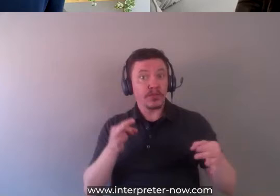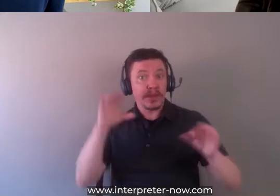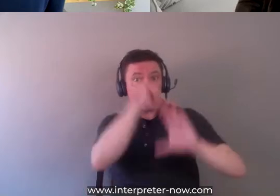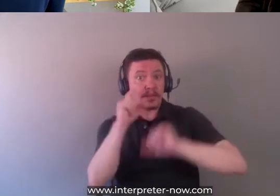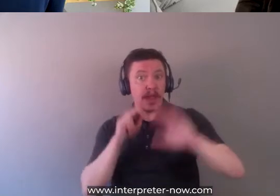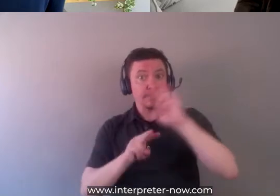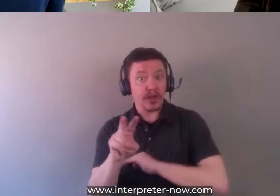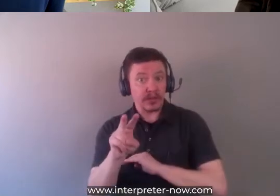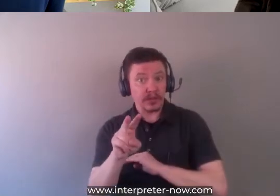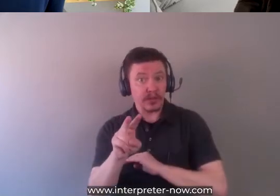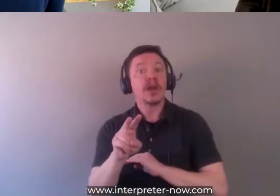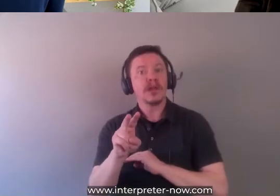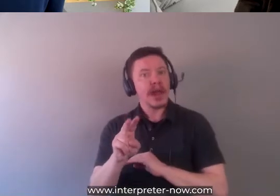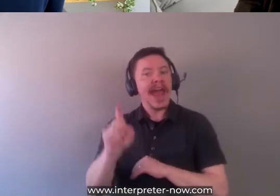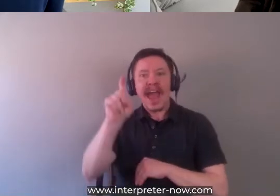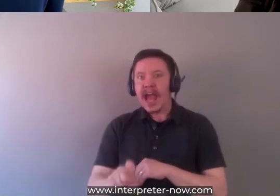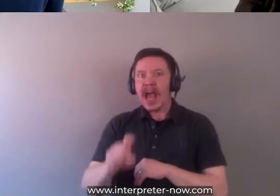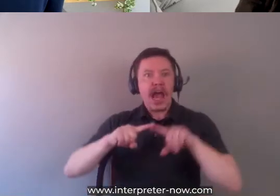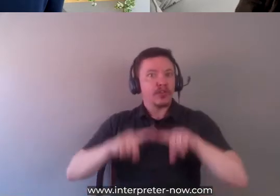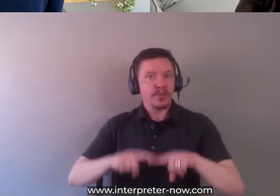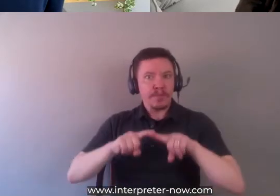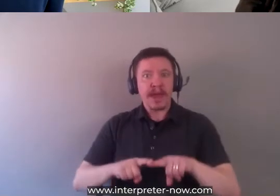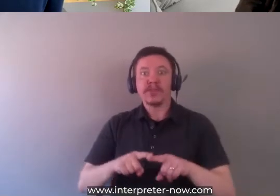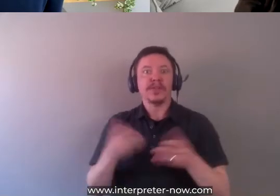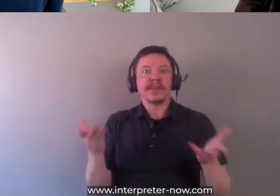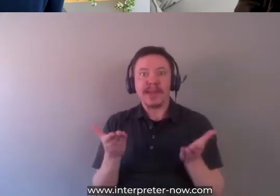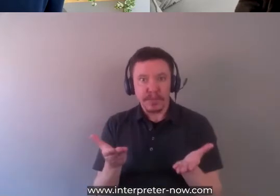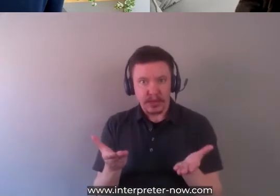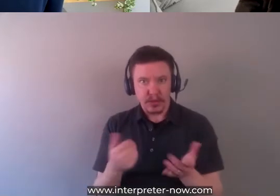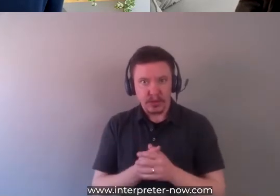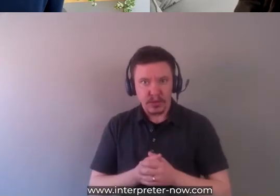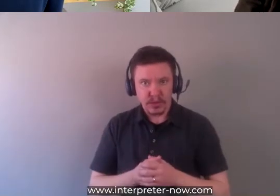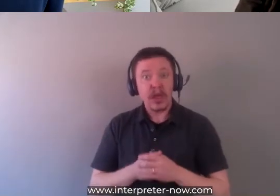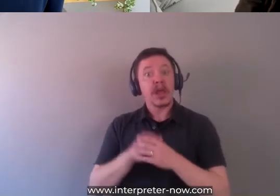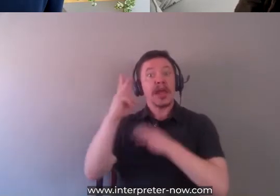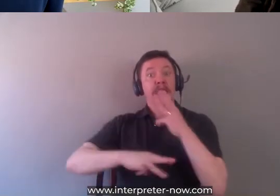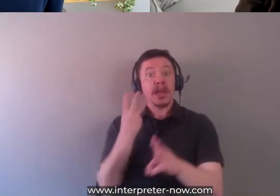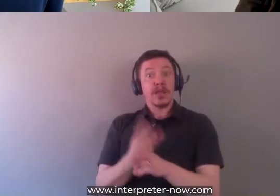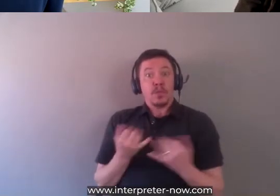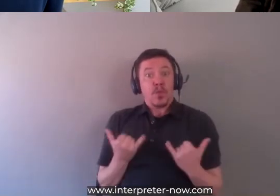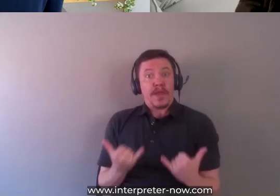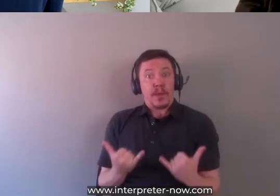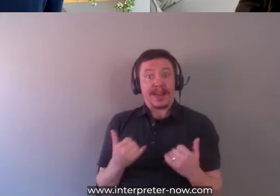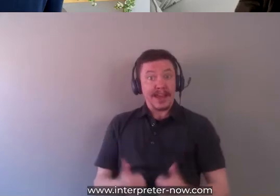and decisions has to be based on something. In the world where we live, where we know